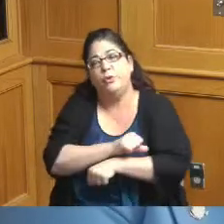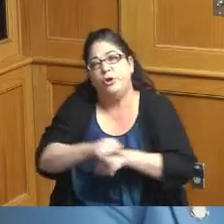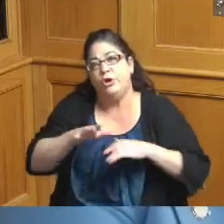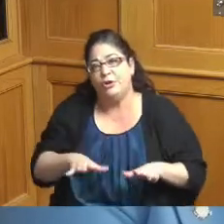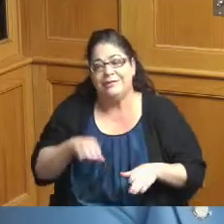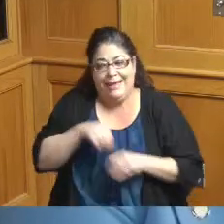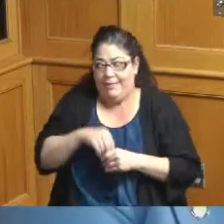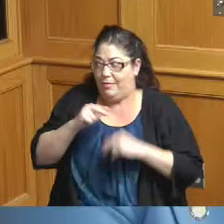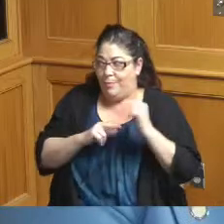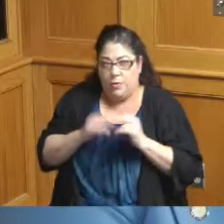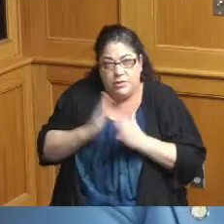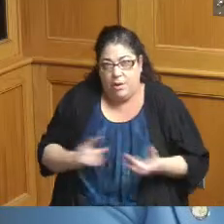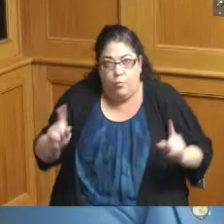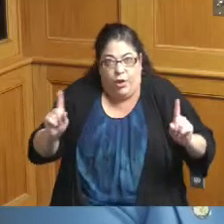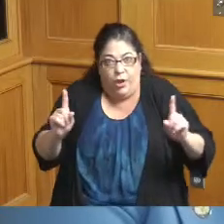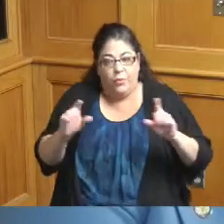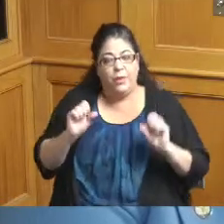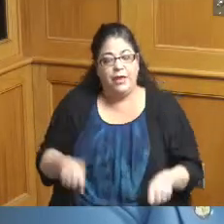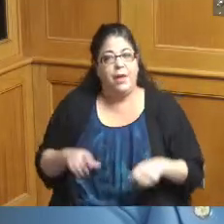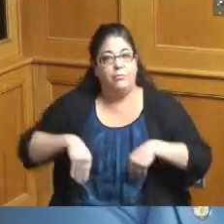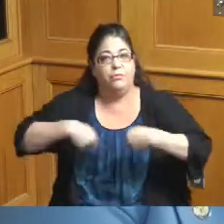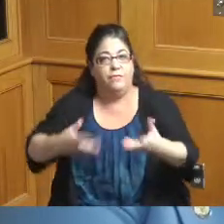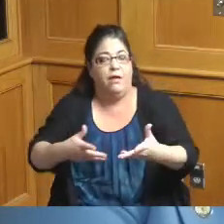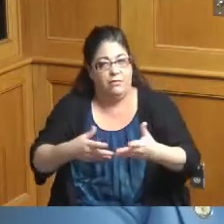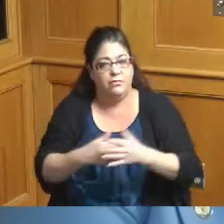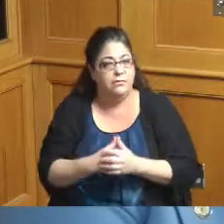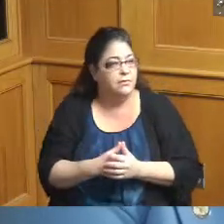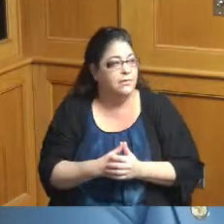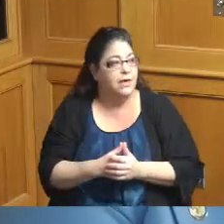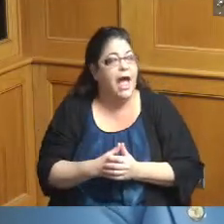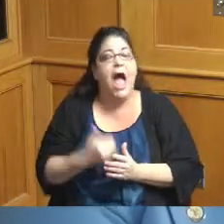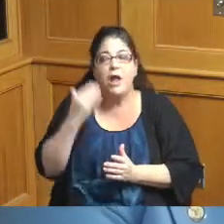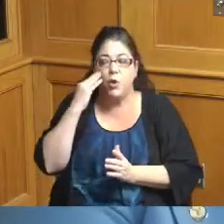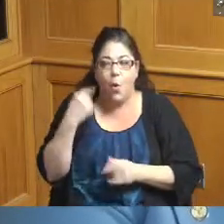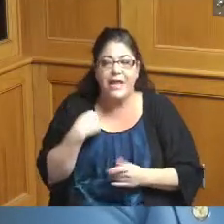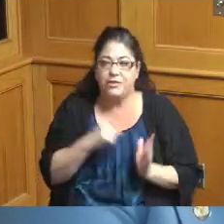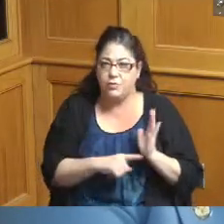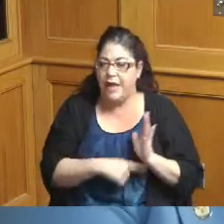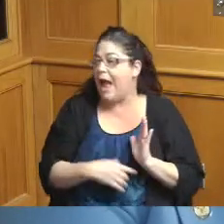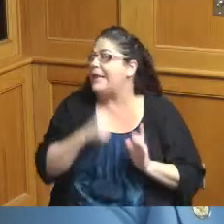so I know that I think at least he's looking into that I won't say I know he's looking at it